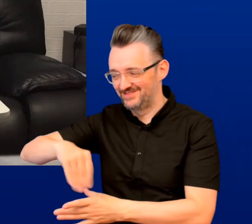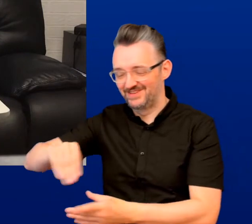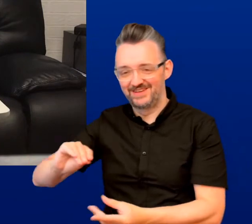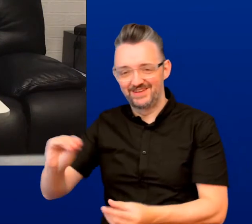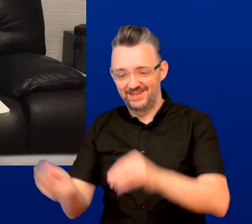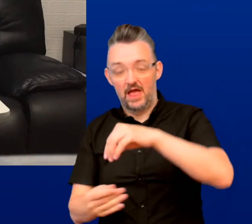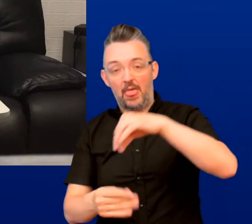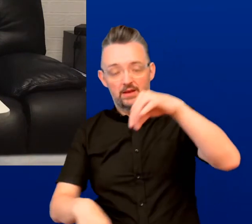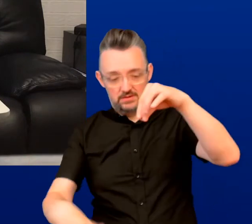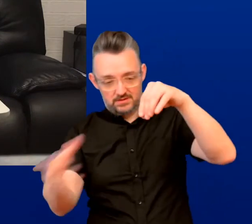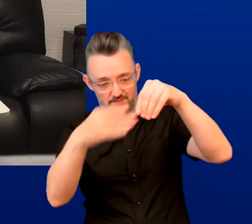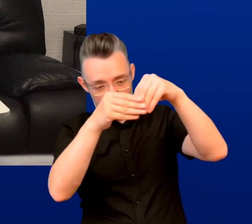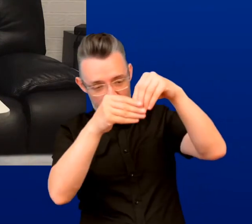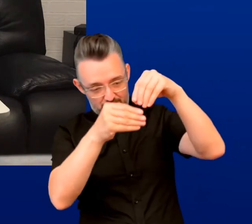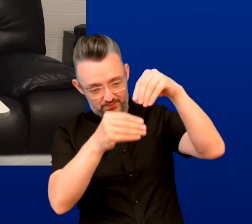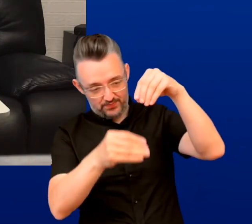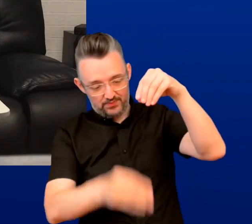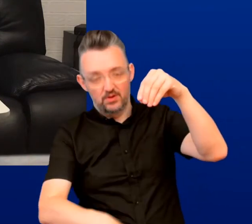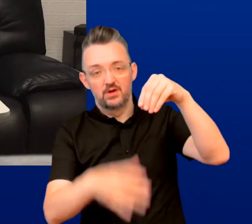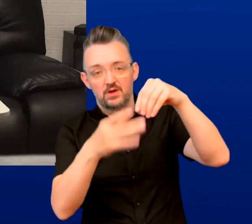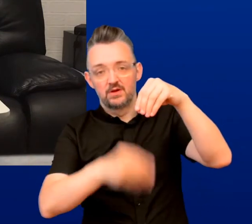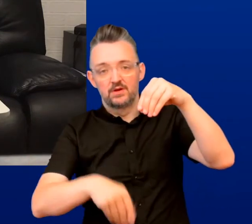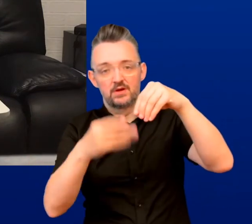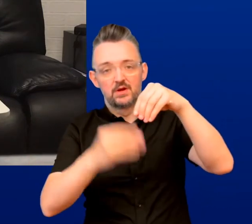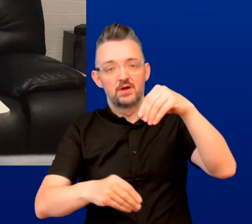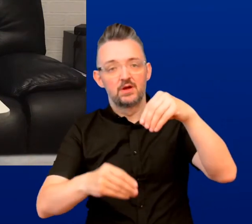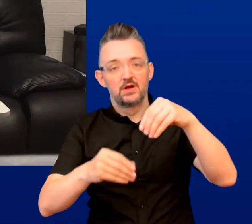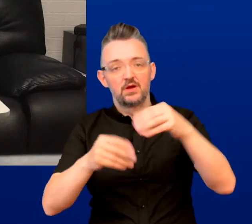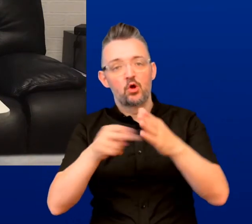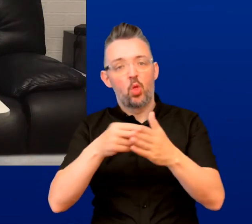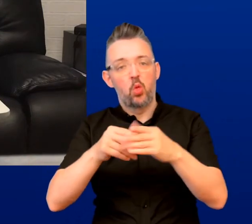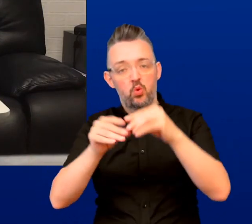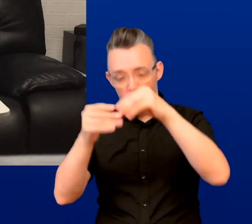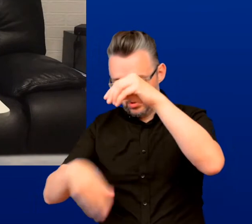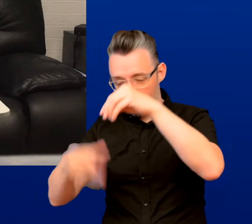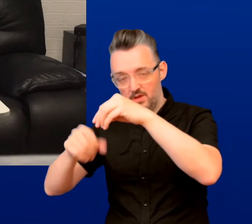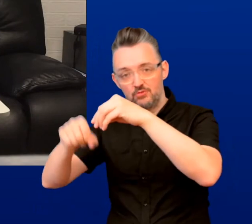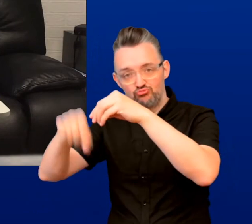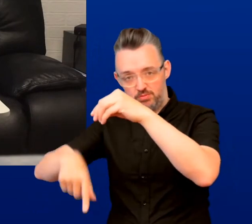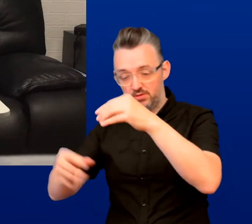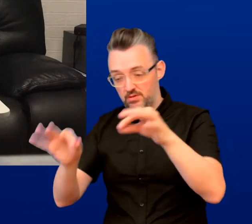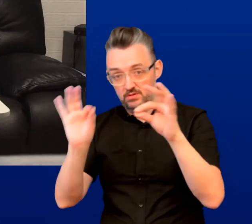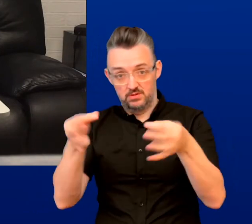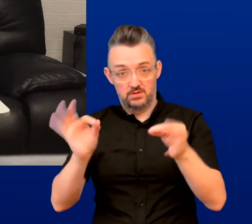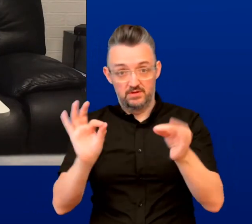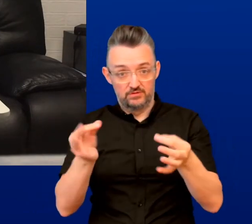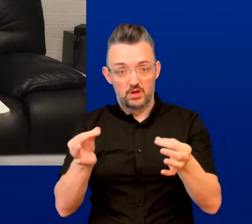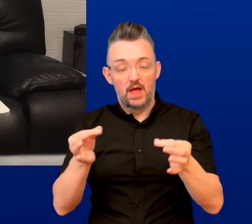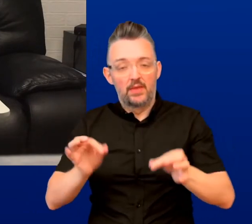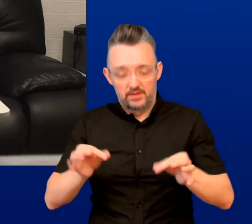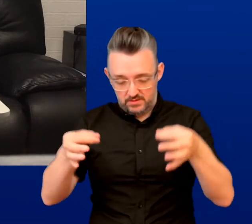and run off the excess glue back into the bowl. Take your paper and lay it on